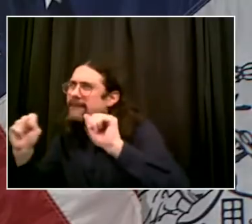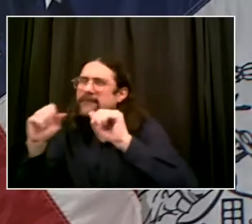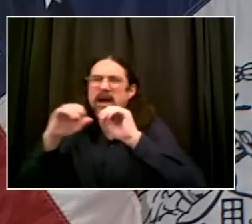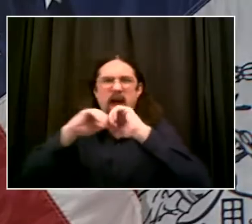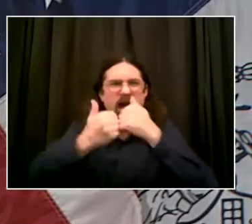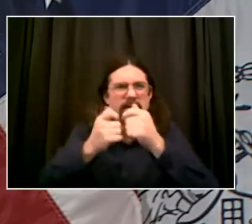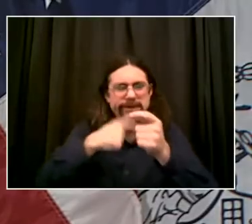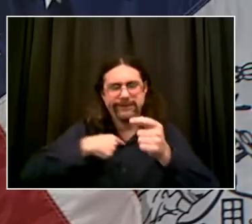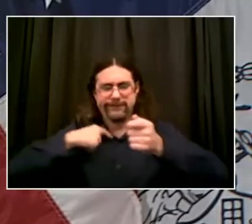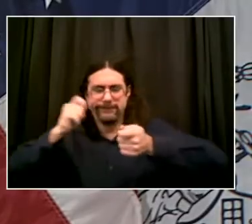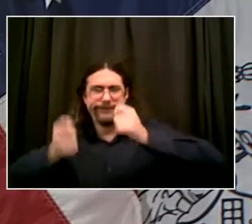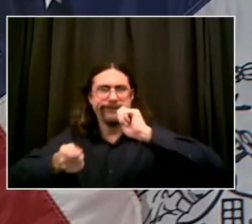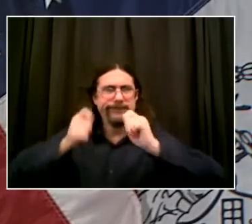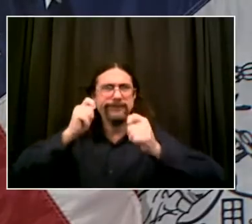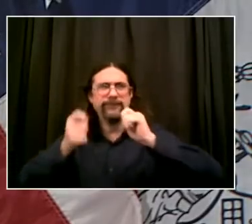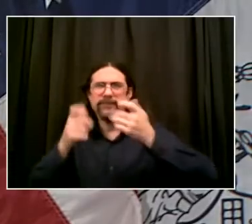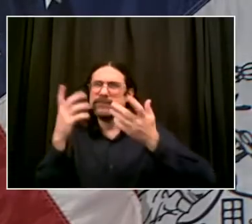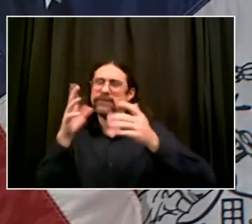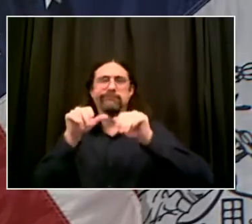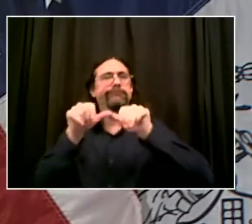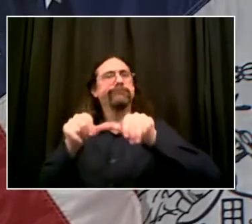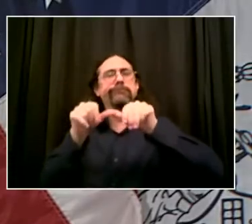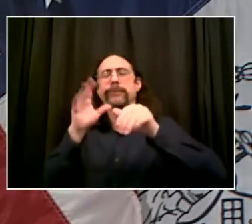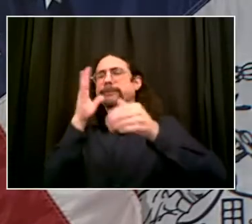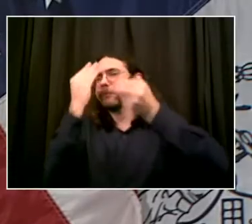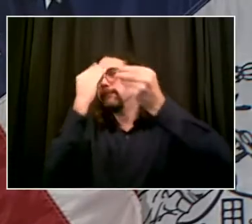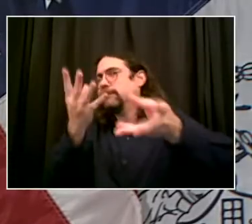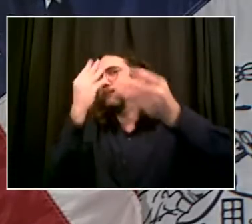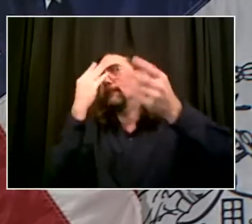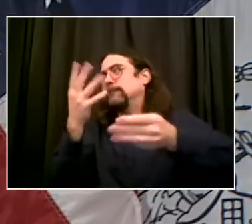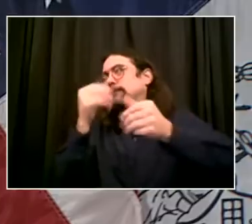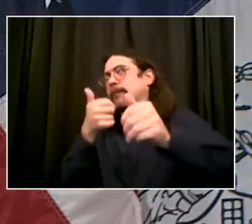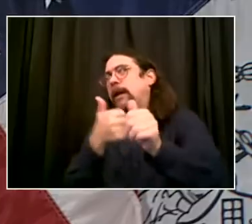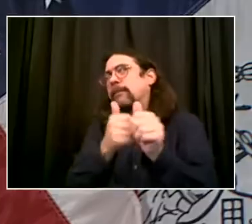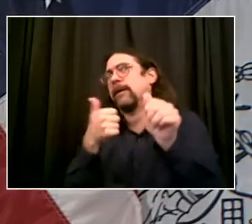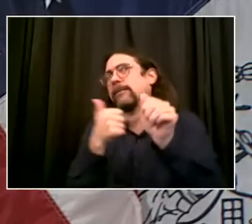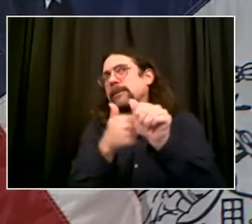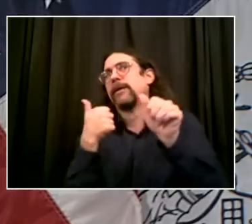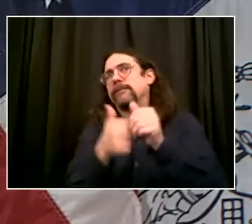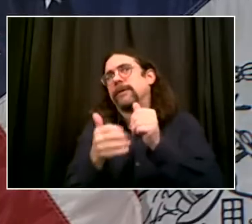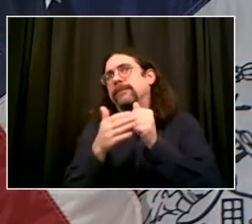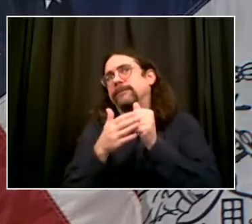WHICHCH IS THE WAY THAT COCOIDV HAS